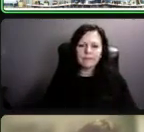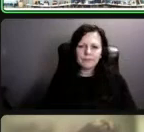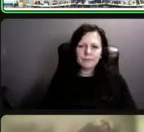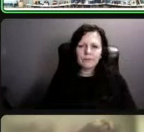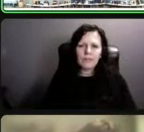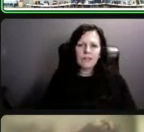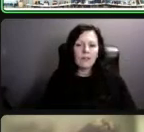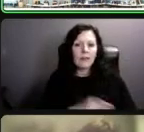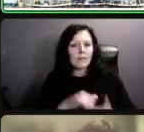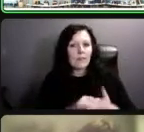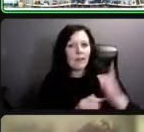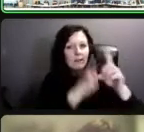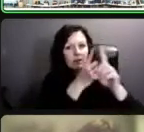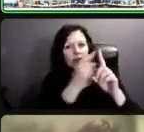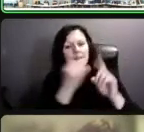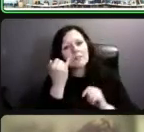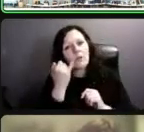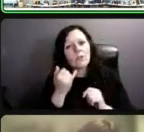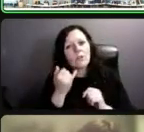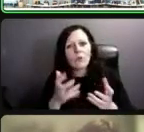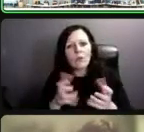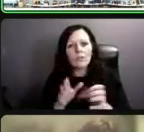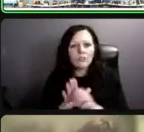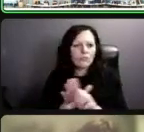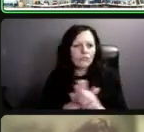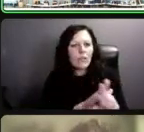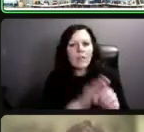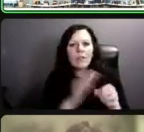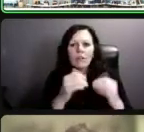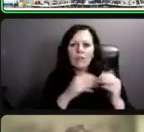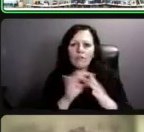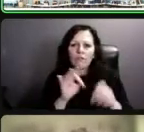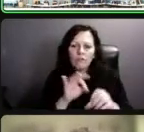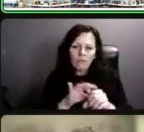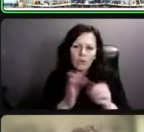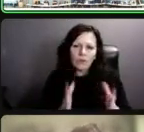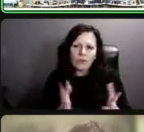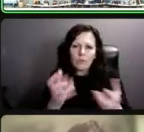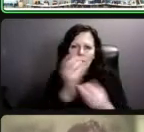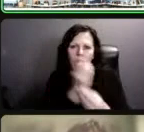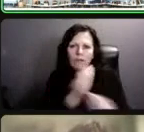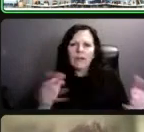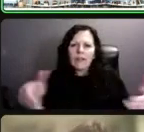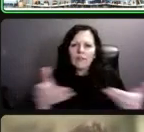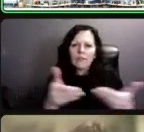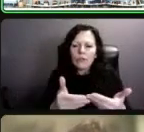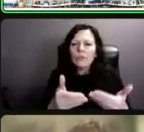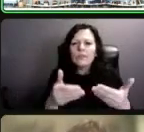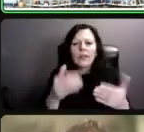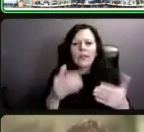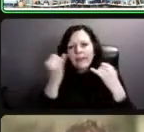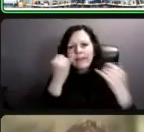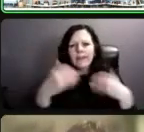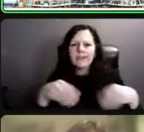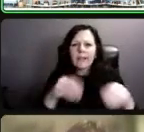THE SPECIFIC SERVICES WITH